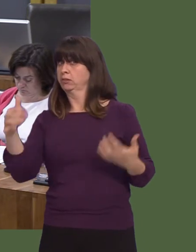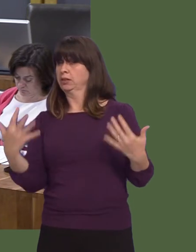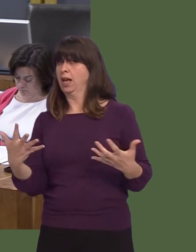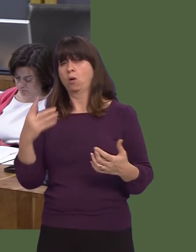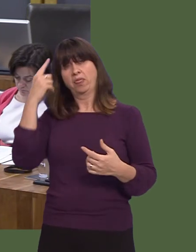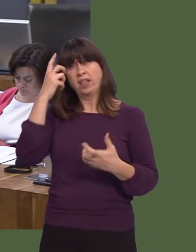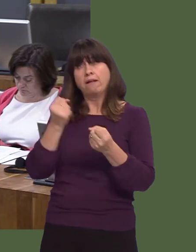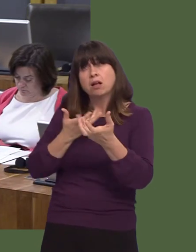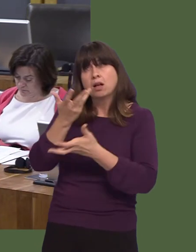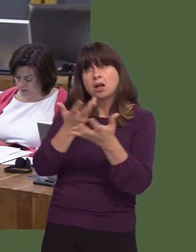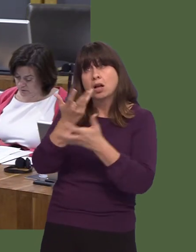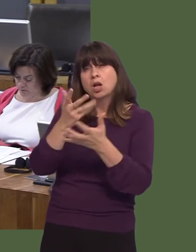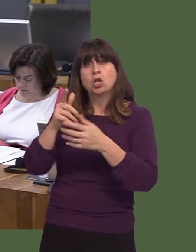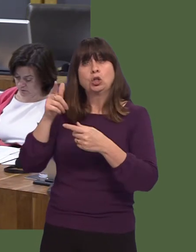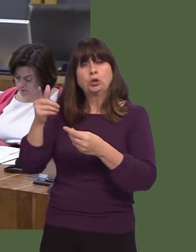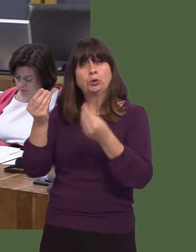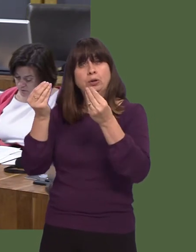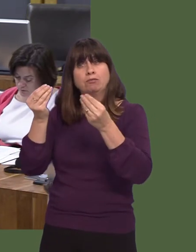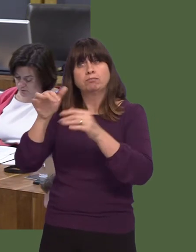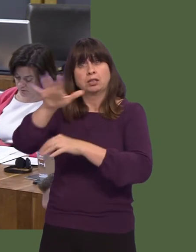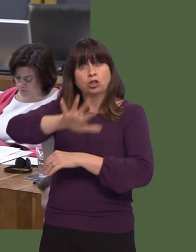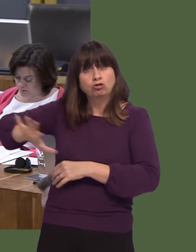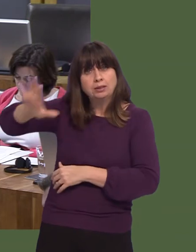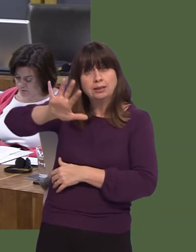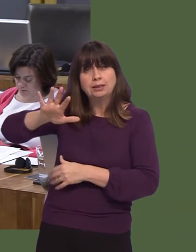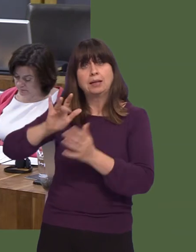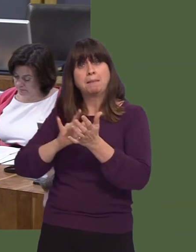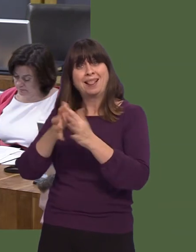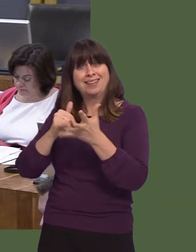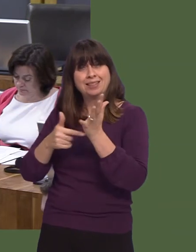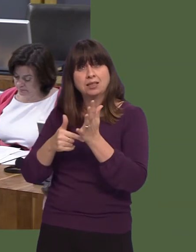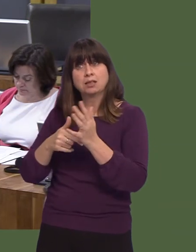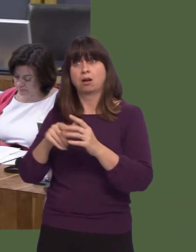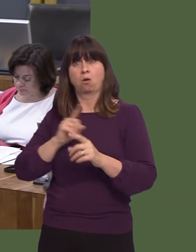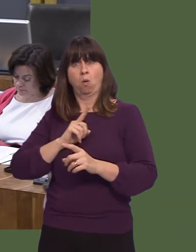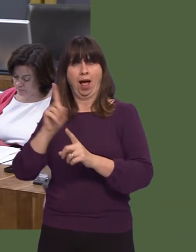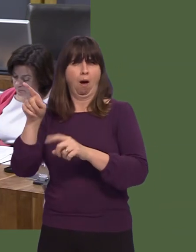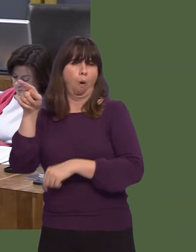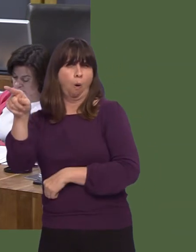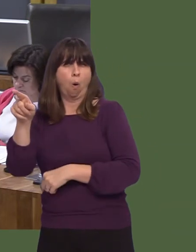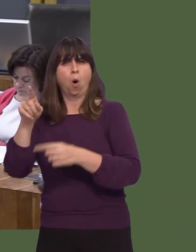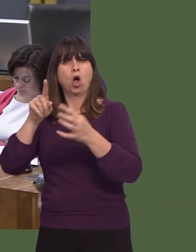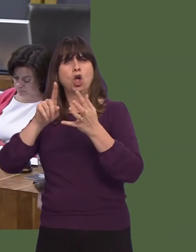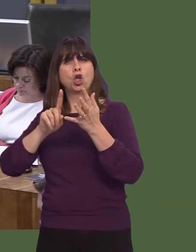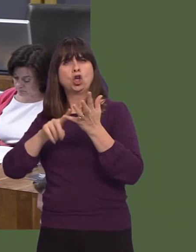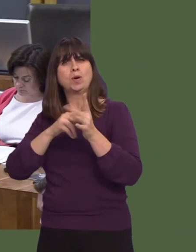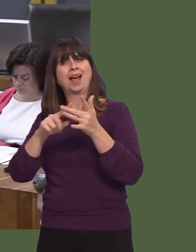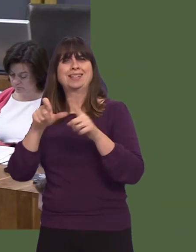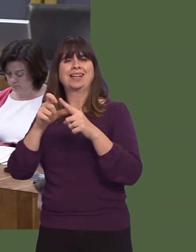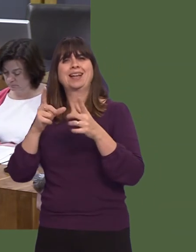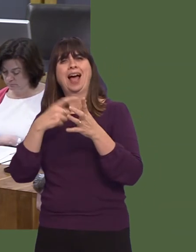in middle eastern countries. We have, for example, a situation where Welsh lamb is the market leader in the United Arab Emirates, something that I and, indeed, the Presiding